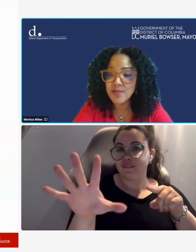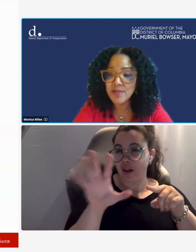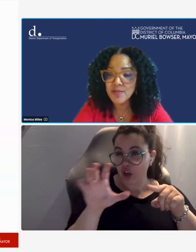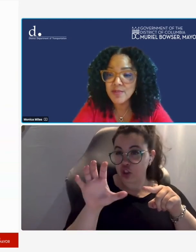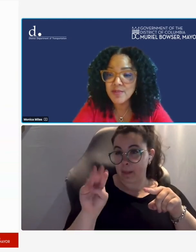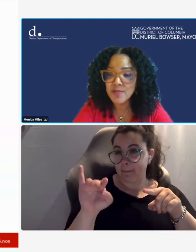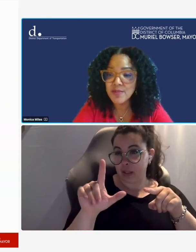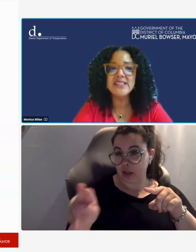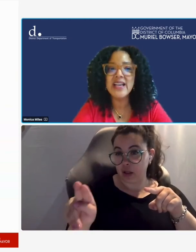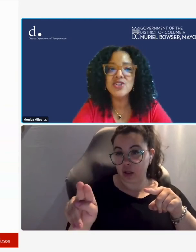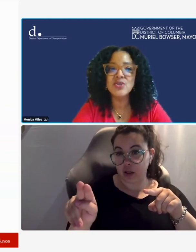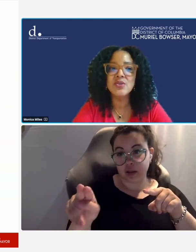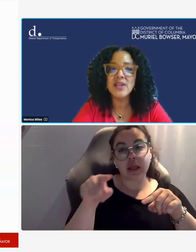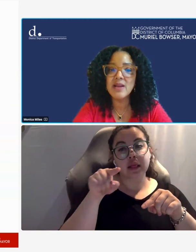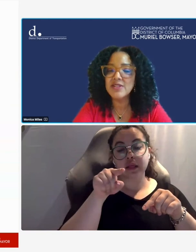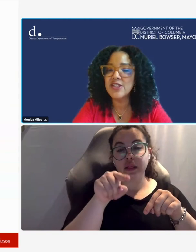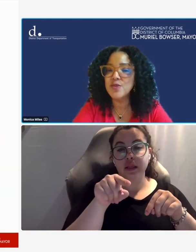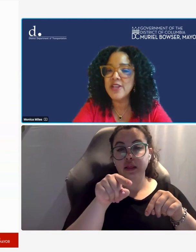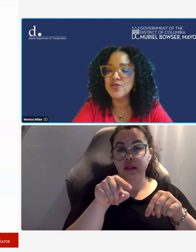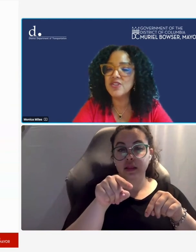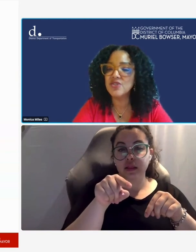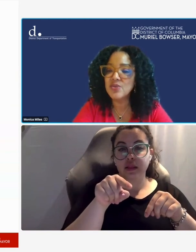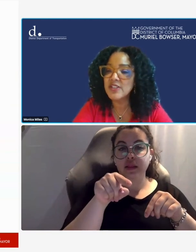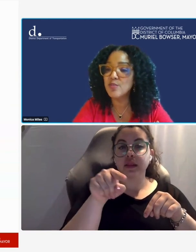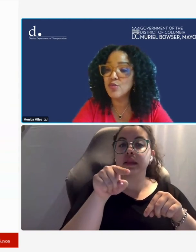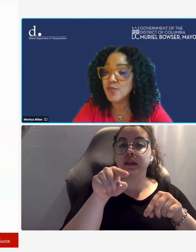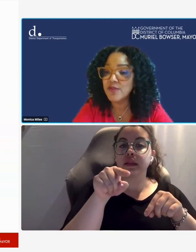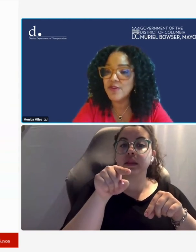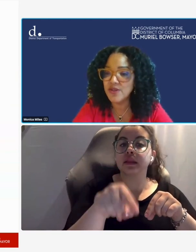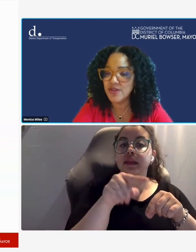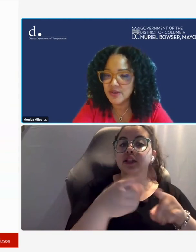revenue then this national compensation matrix tool is appropriate for you to use